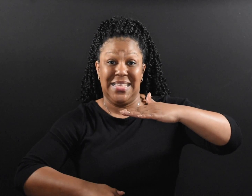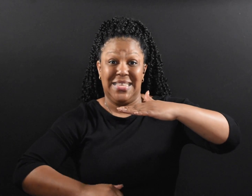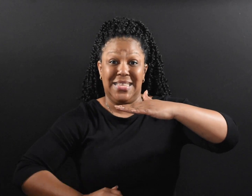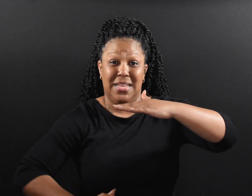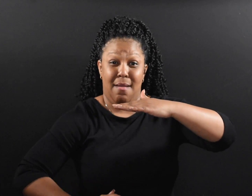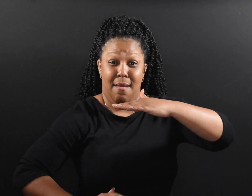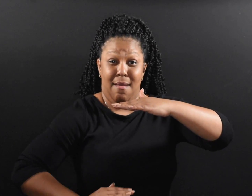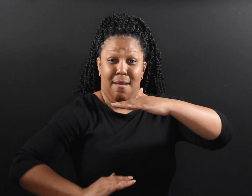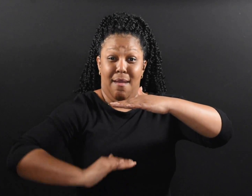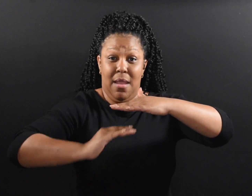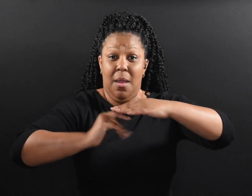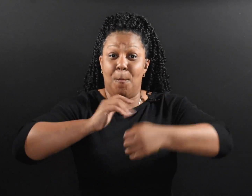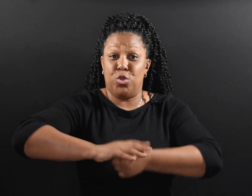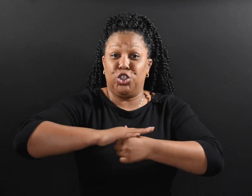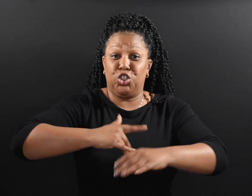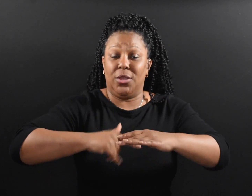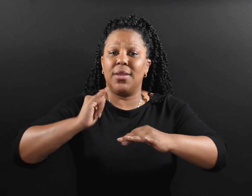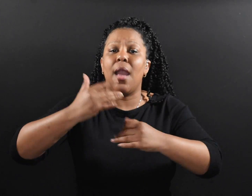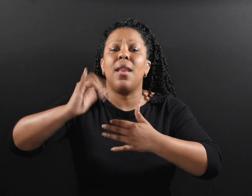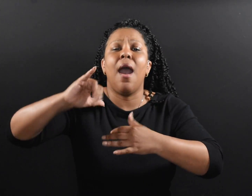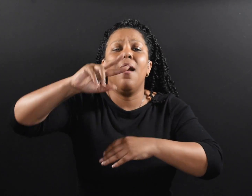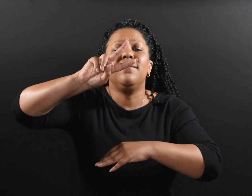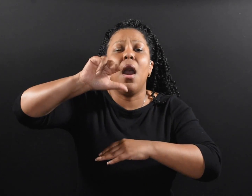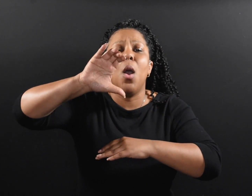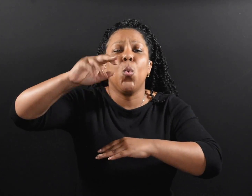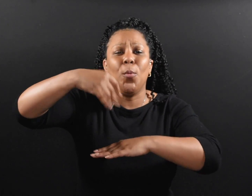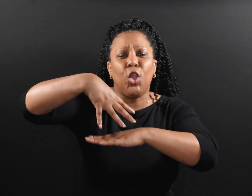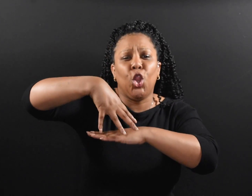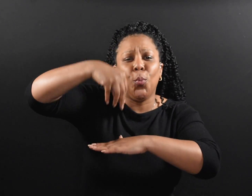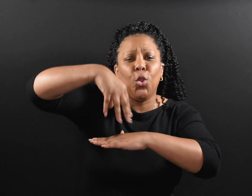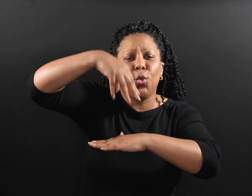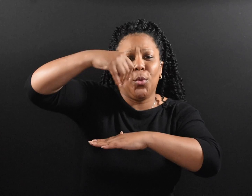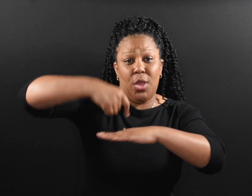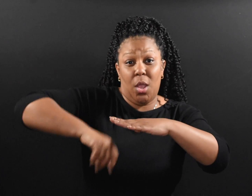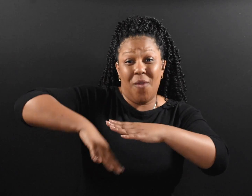vacuum and outside air can be pulled into the home through openings like doors and windows.